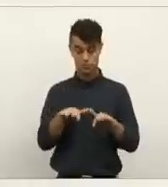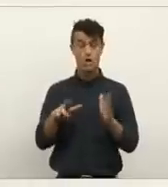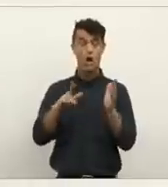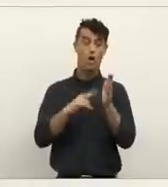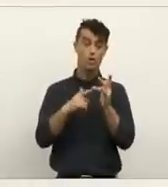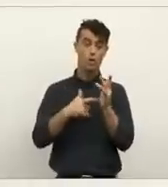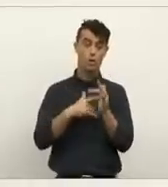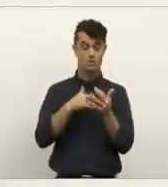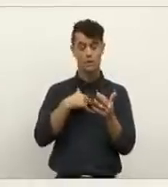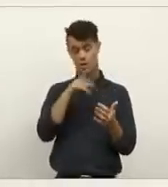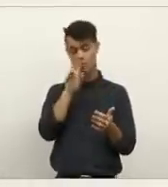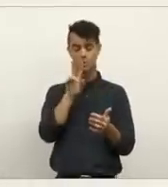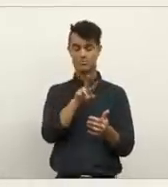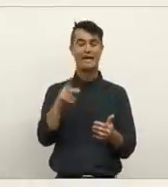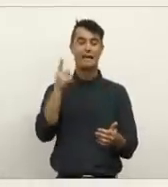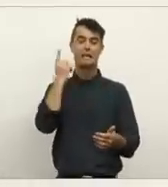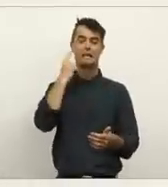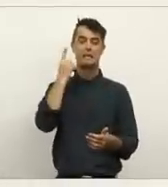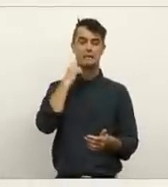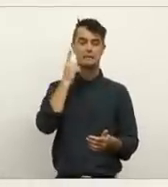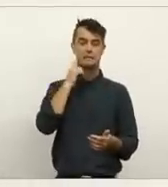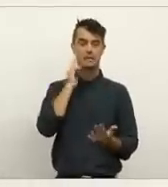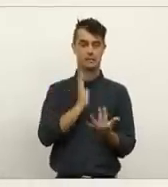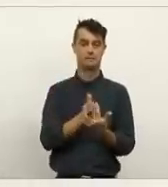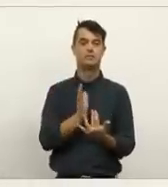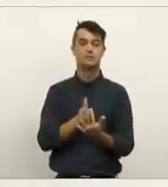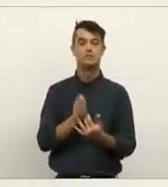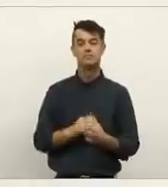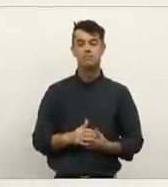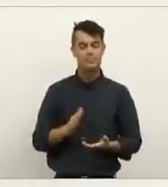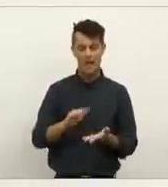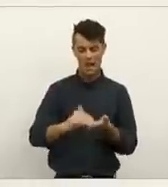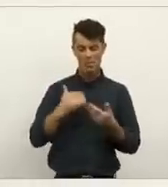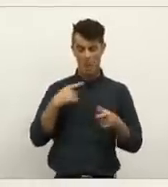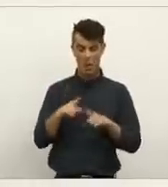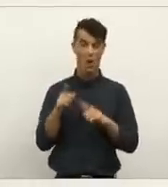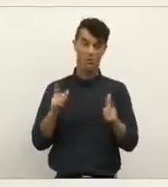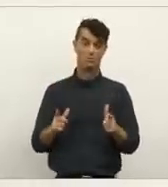really readily later on. So it really aided my learning.